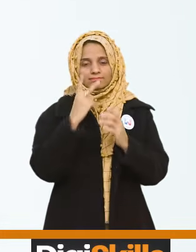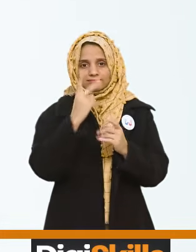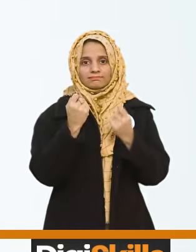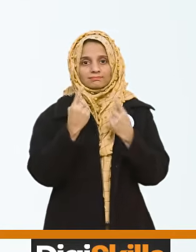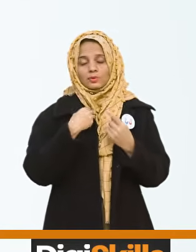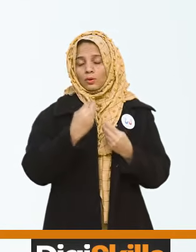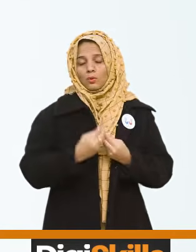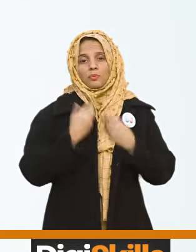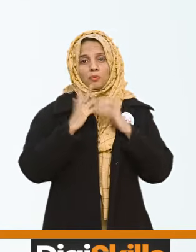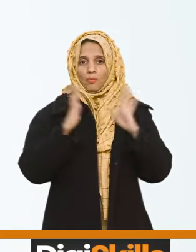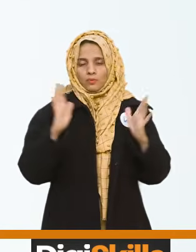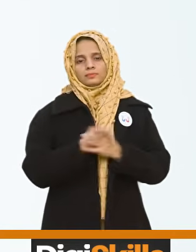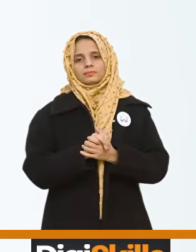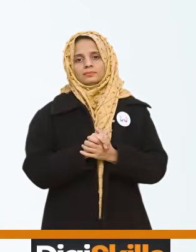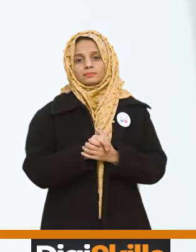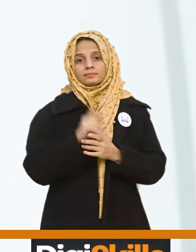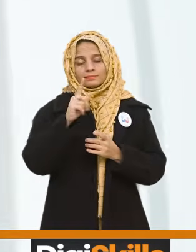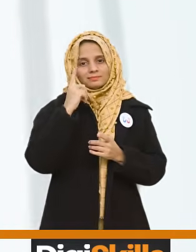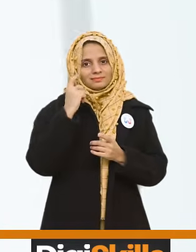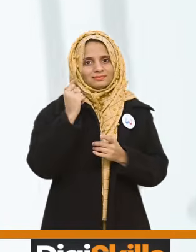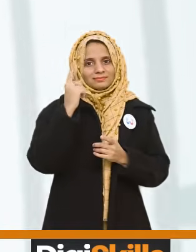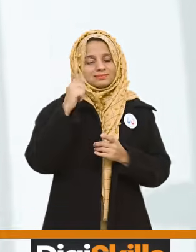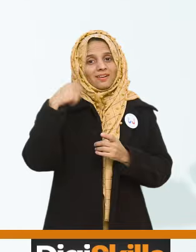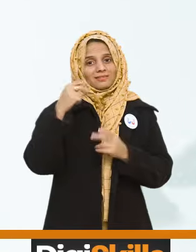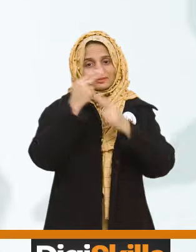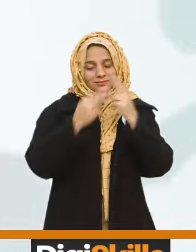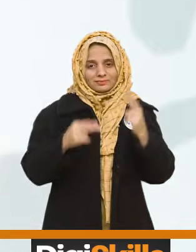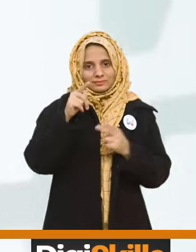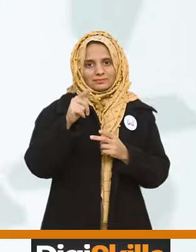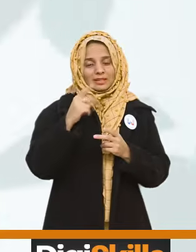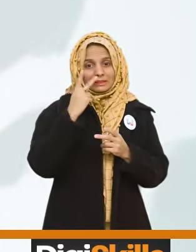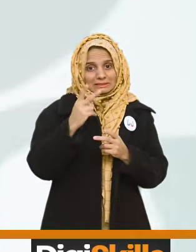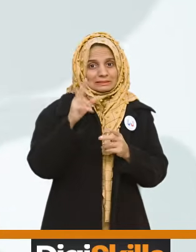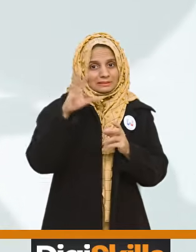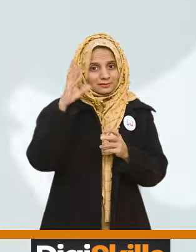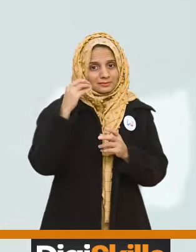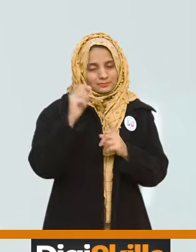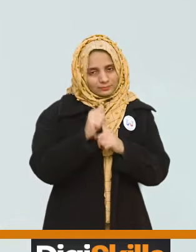I am really proud of you guys. It means that you are closely following all the videos.